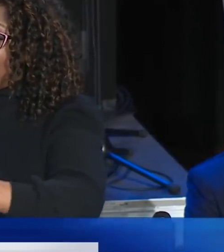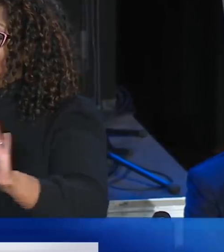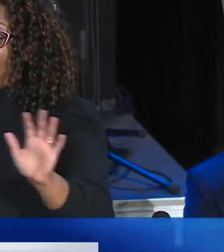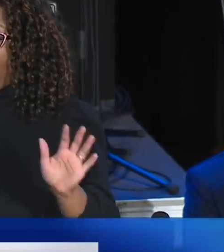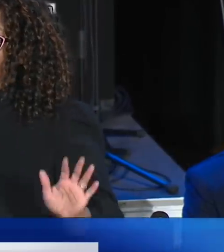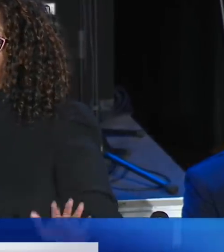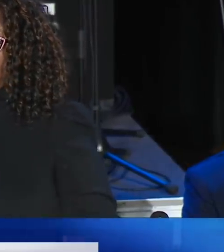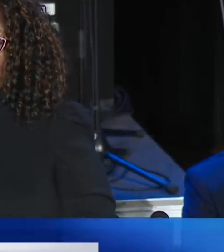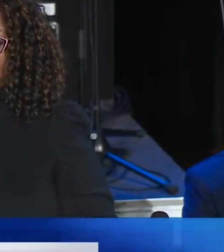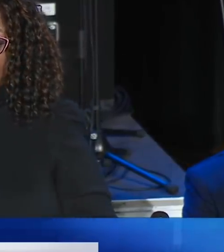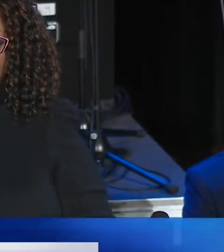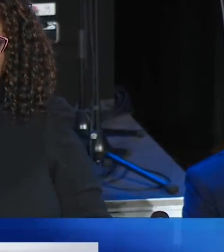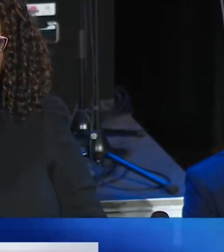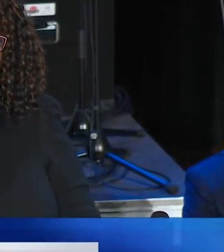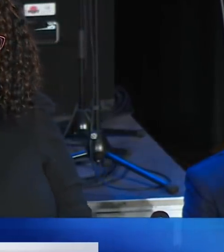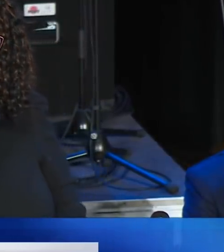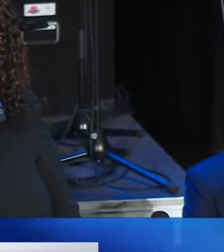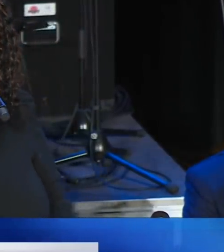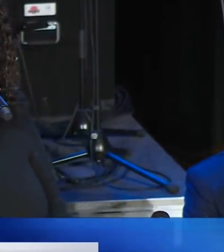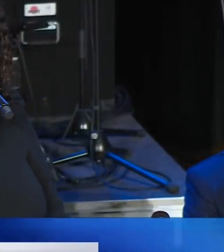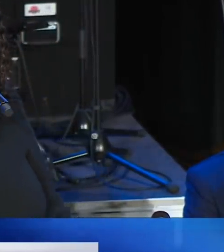DID THAT GRACE APPEAR THE